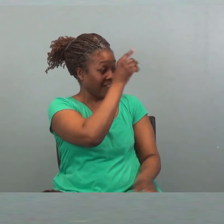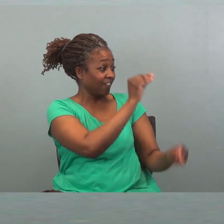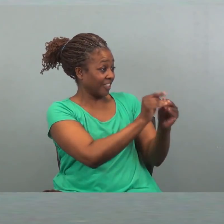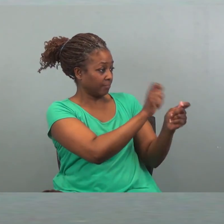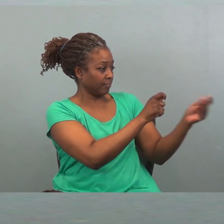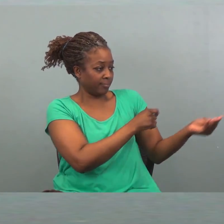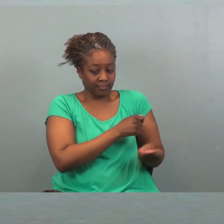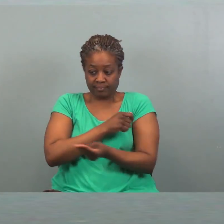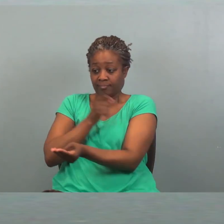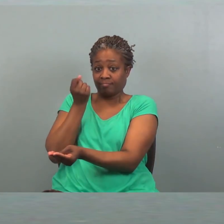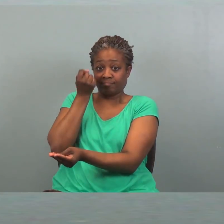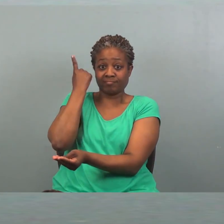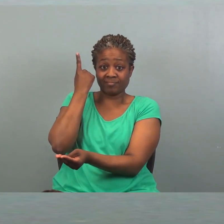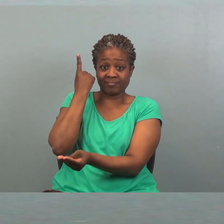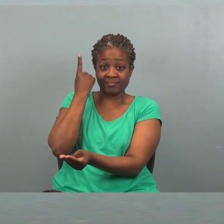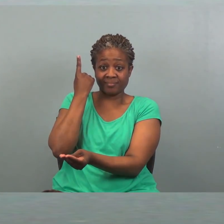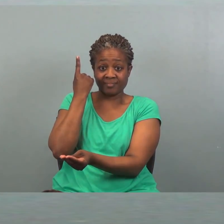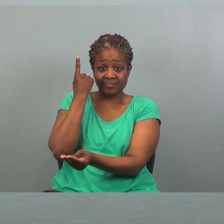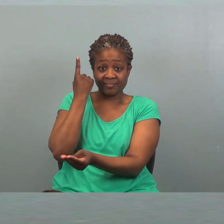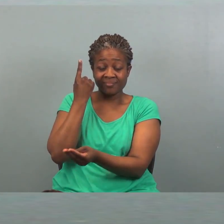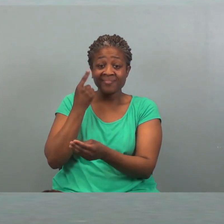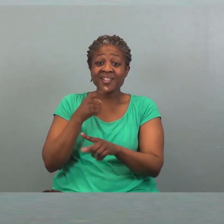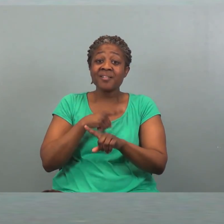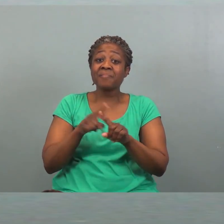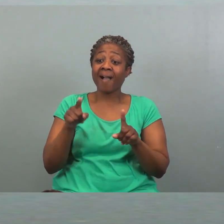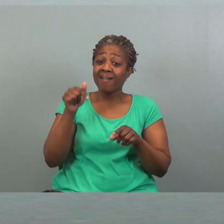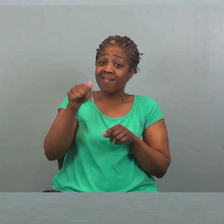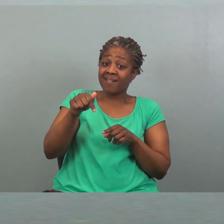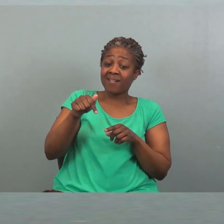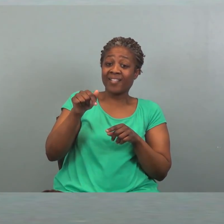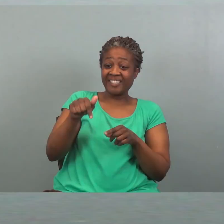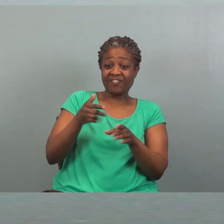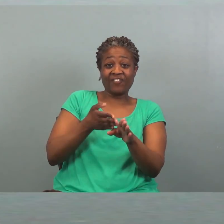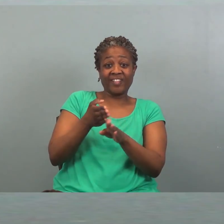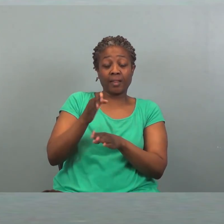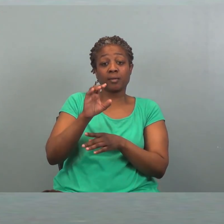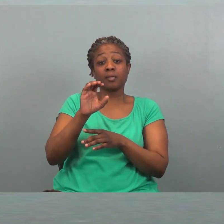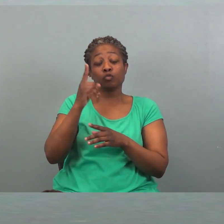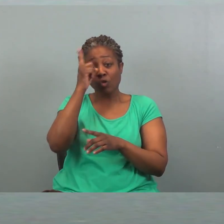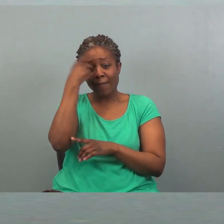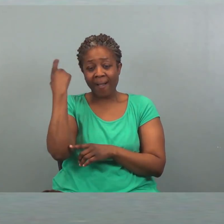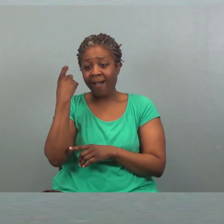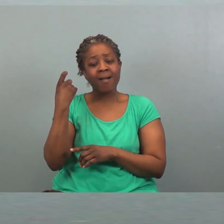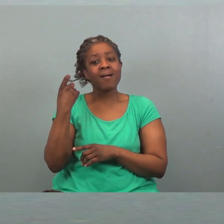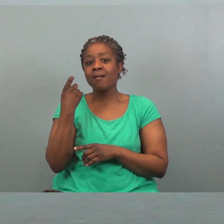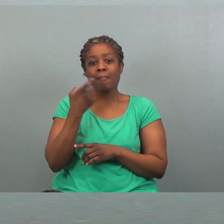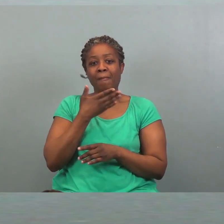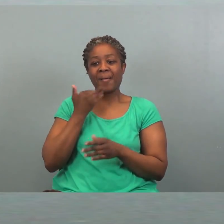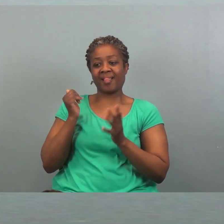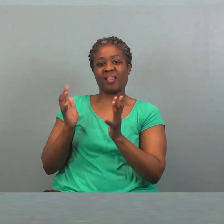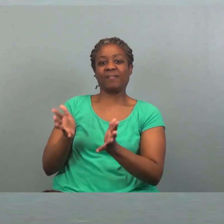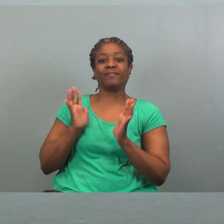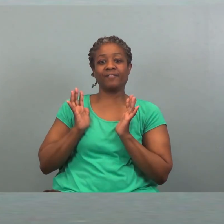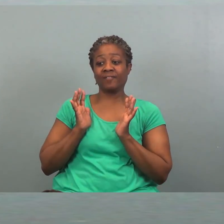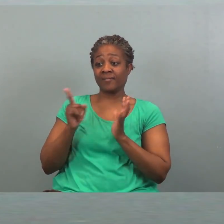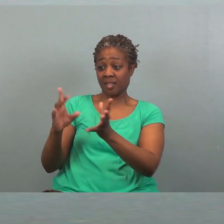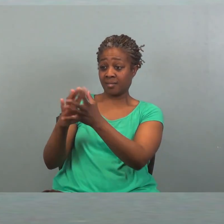or modifying messages between parties to ensure comprehension between the two. This can be a challenge in mental health field when dealing with trauma, because the better practice is to leave the